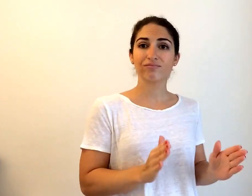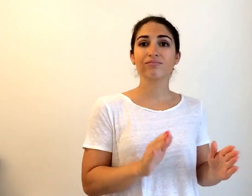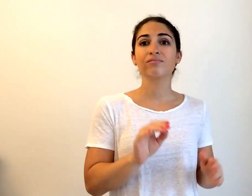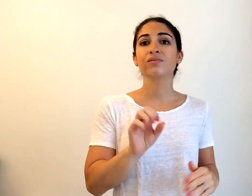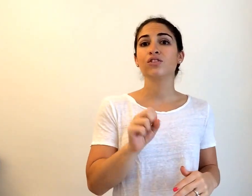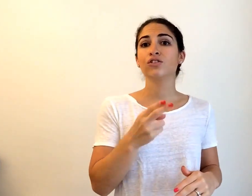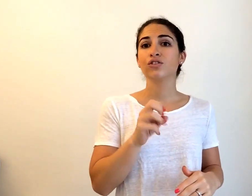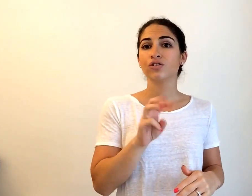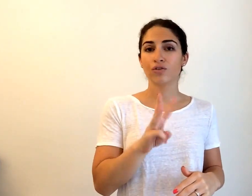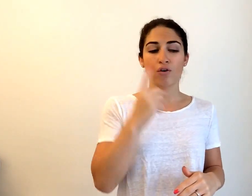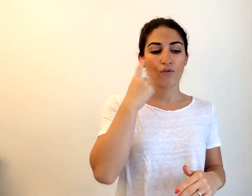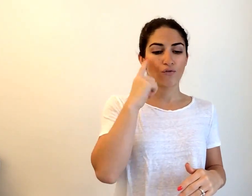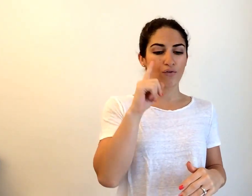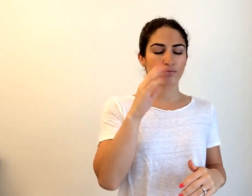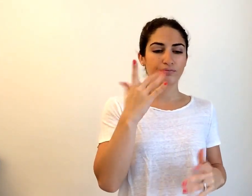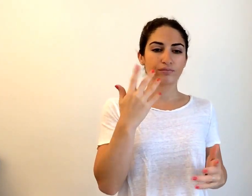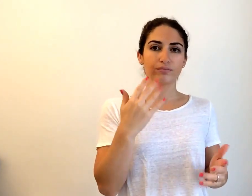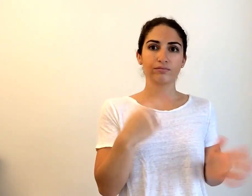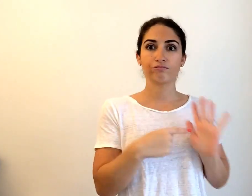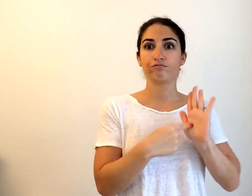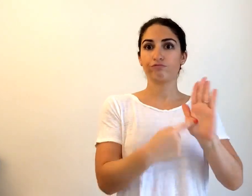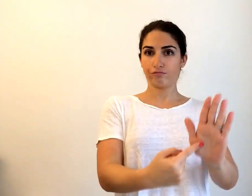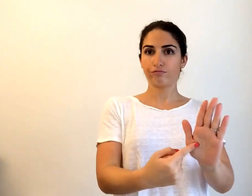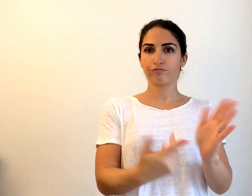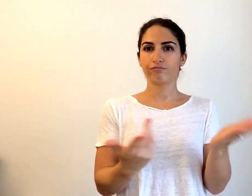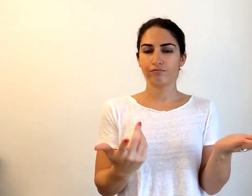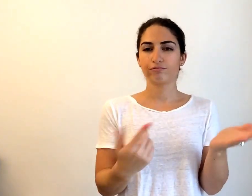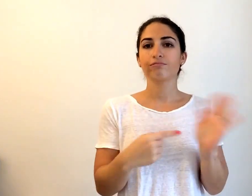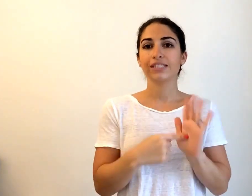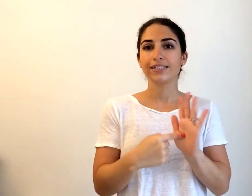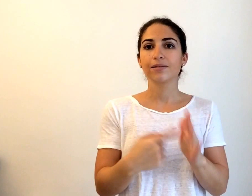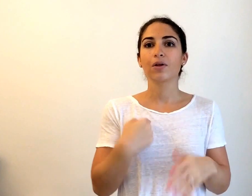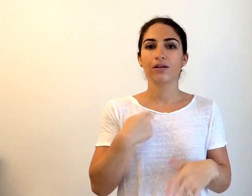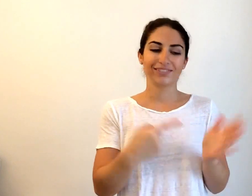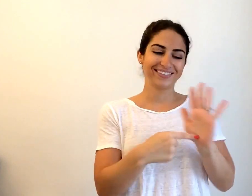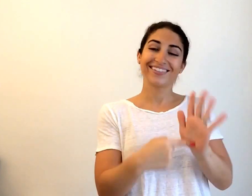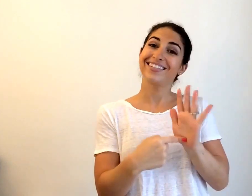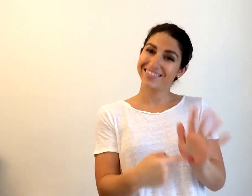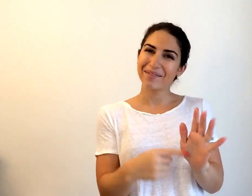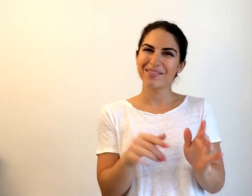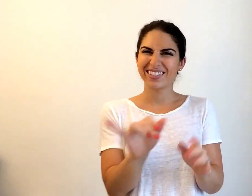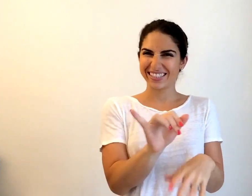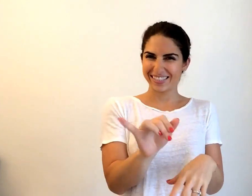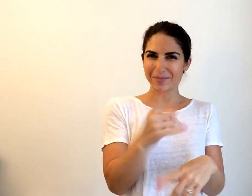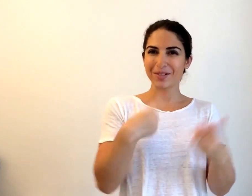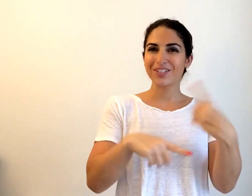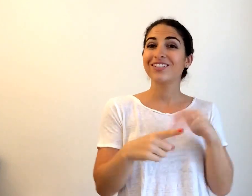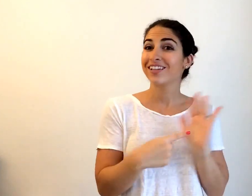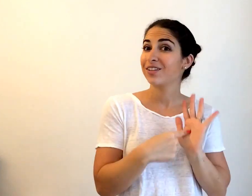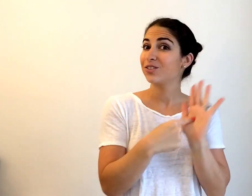Then there's also "show" for to show someone something. So, "EXAMPLE" is a